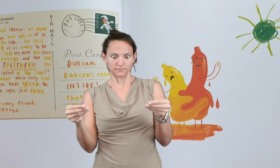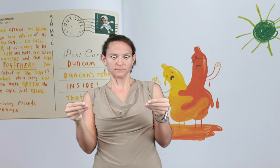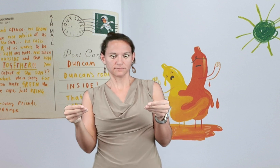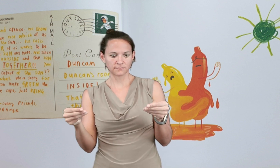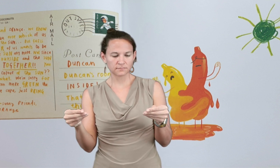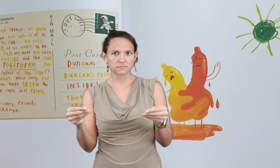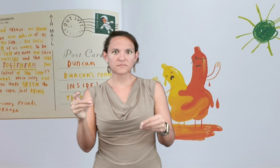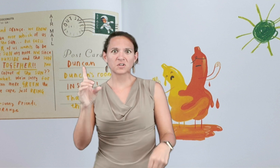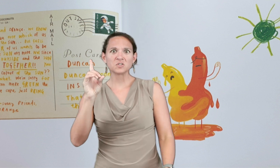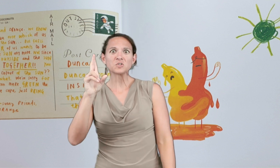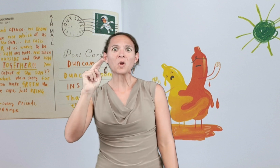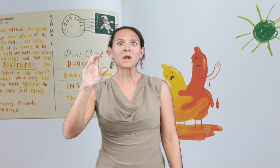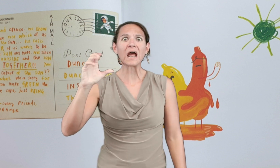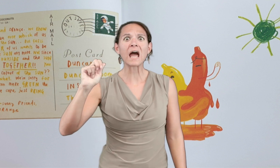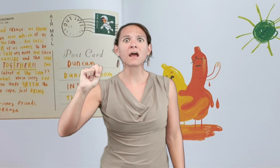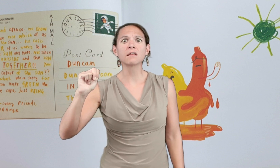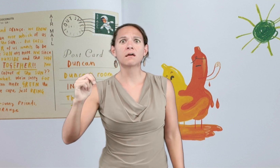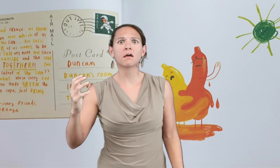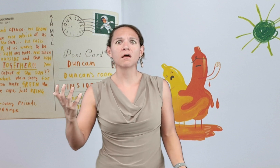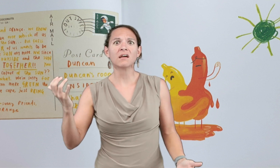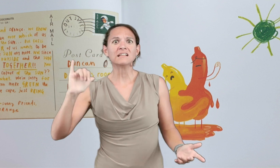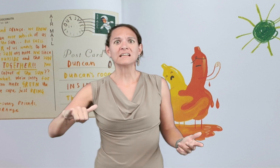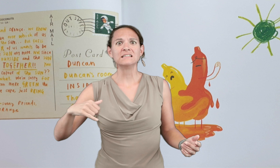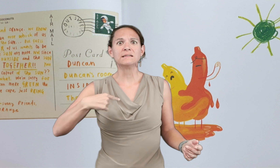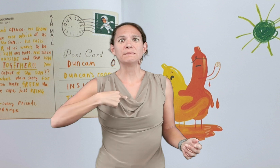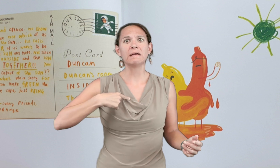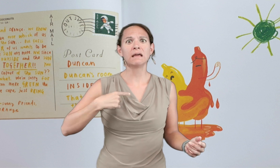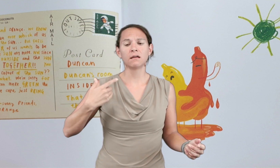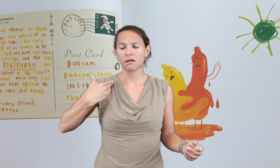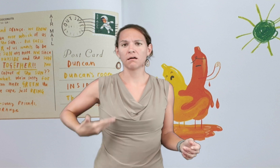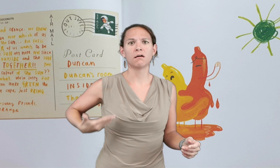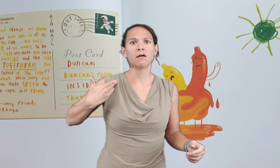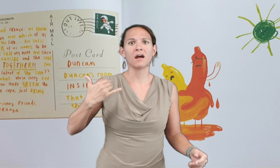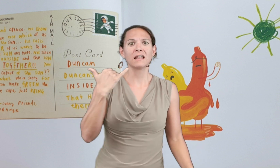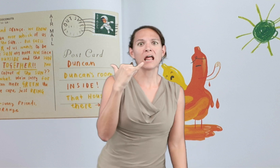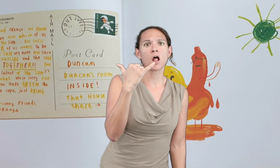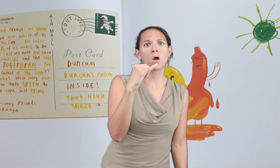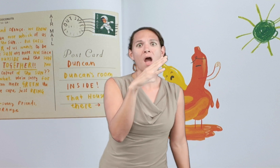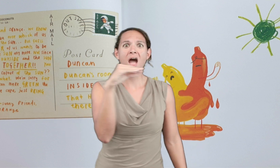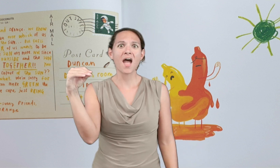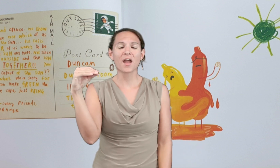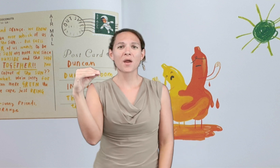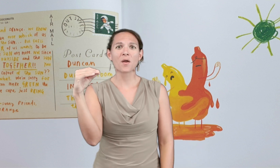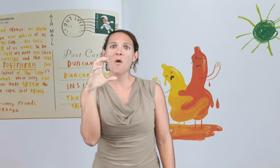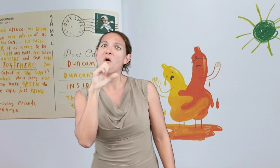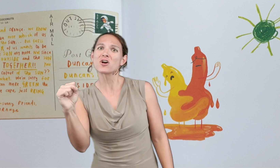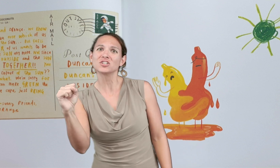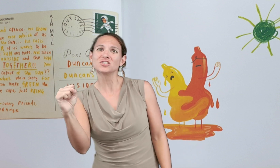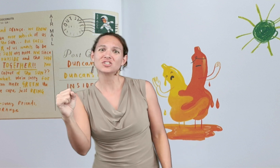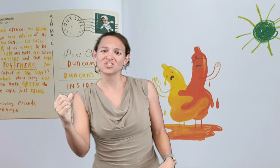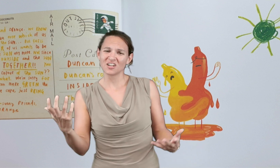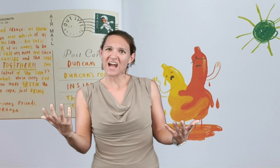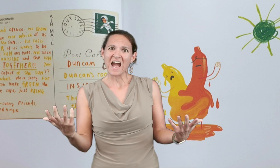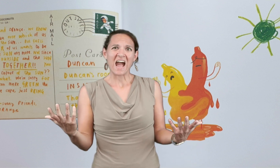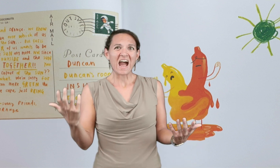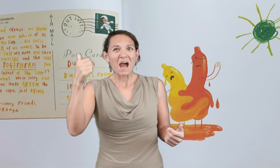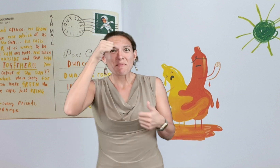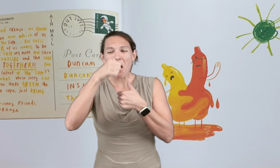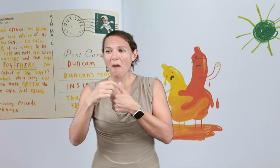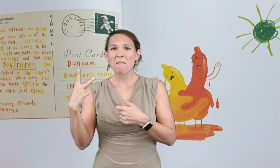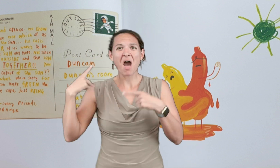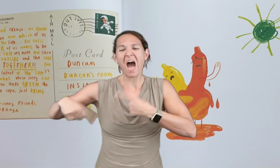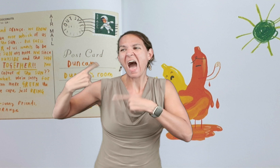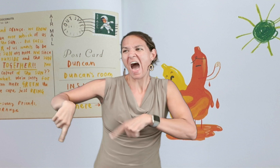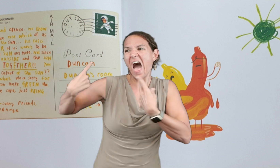The next postcard said,”Oh! Duncan! Itʻs me! Yellow! And Orange!